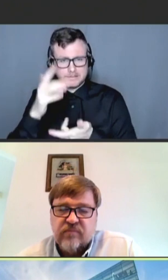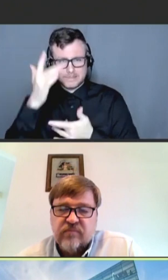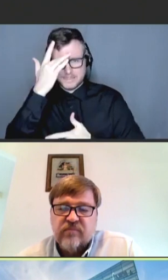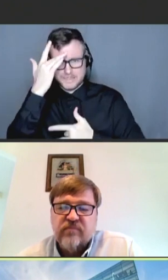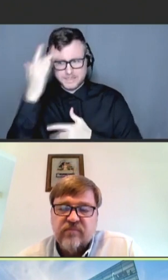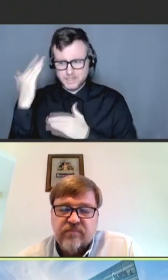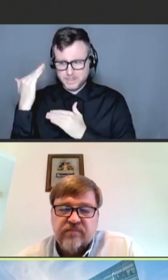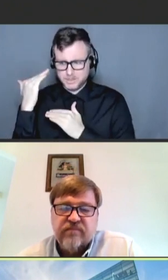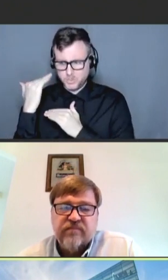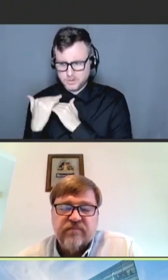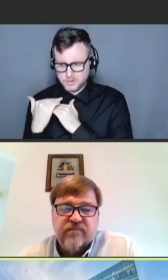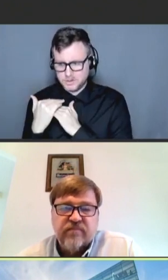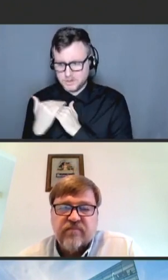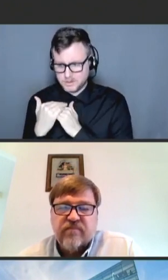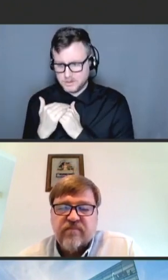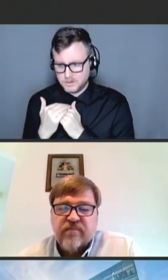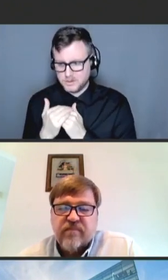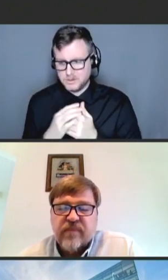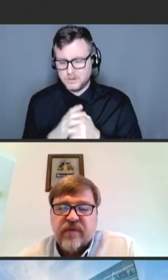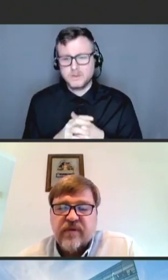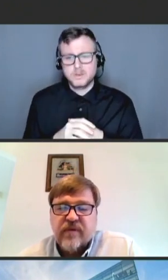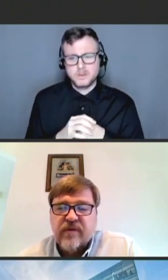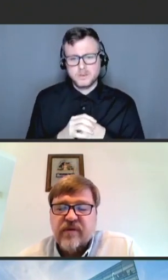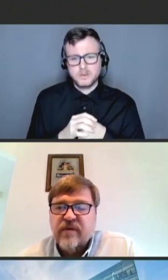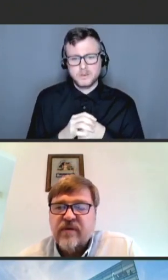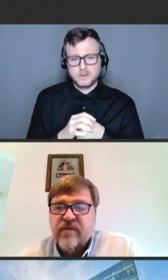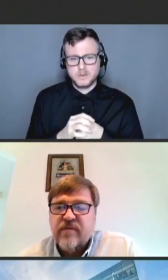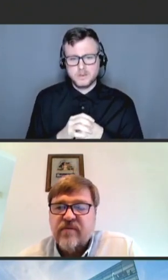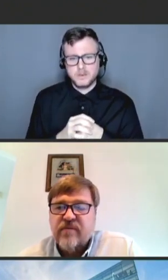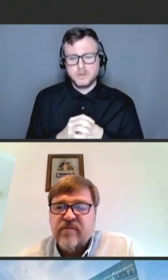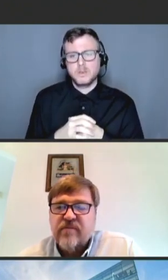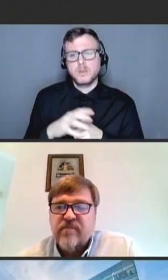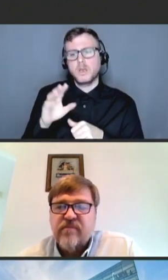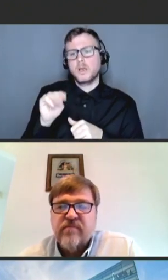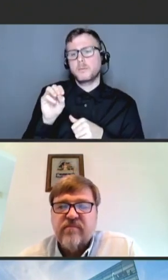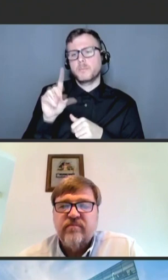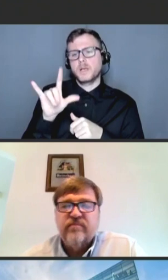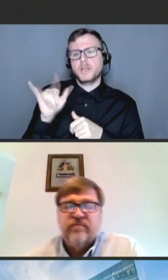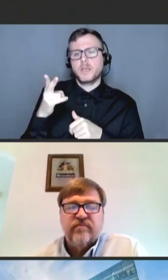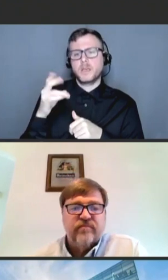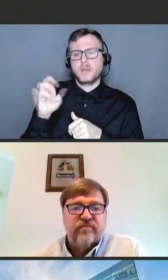Robert Hopkins: We've got -- Molly Howell has her hand up. Molly, go ahead.